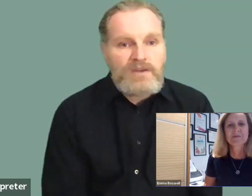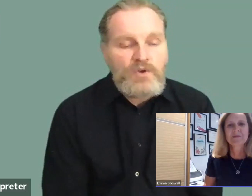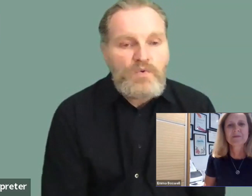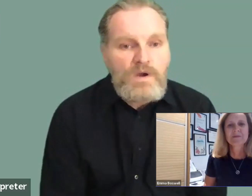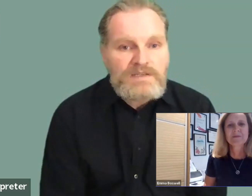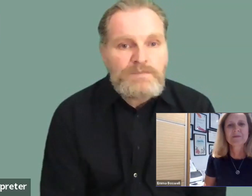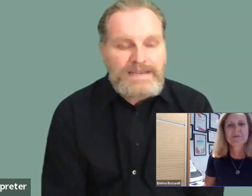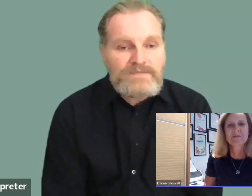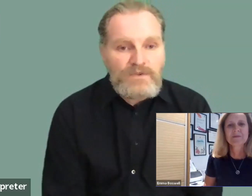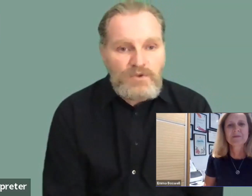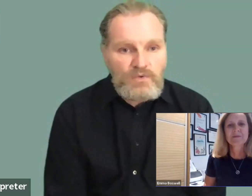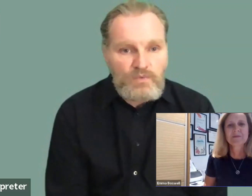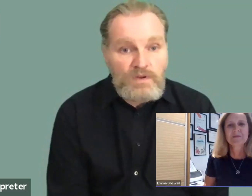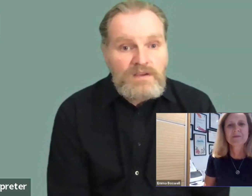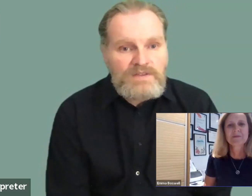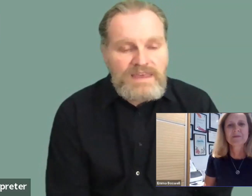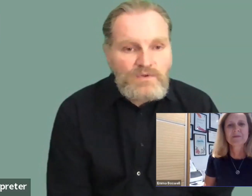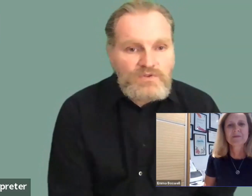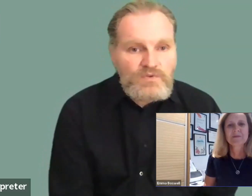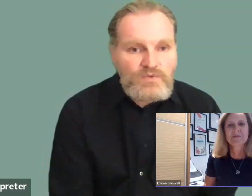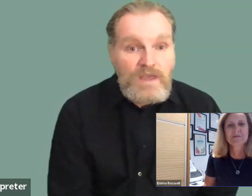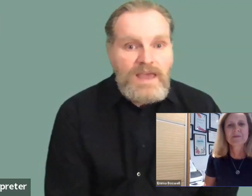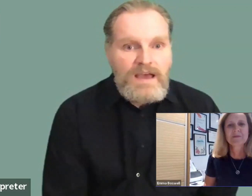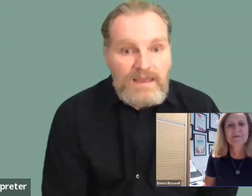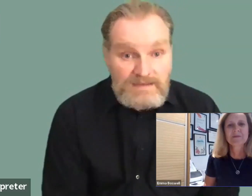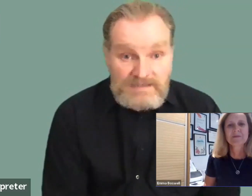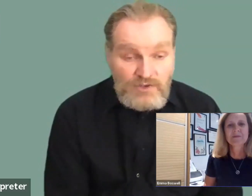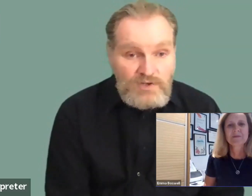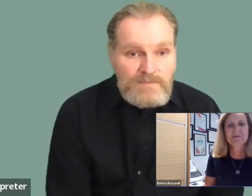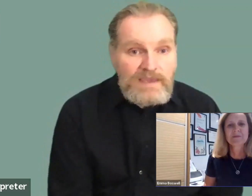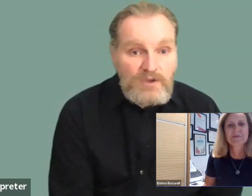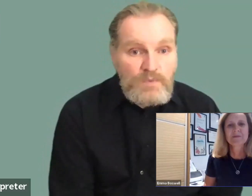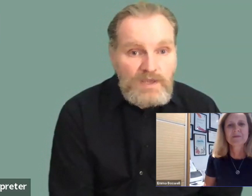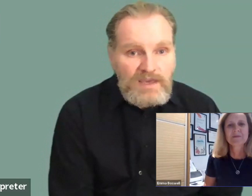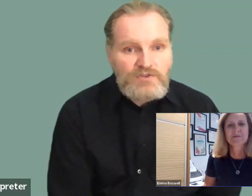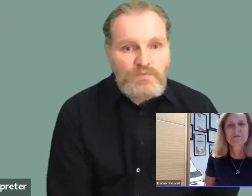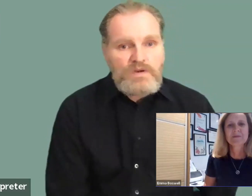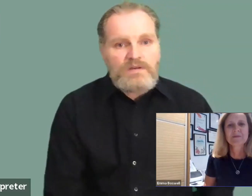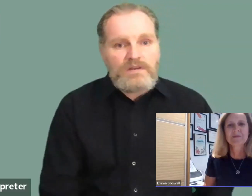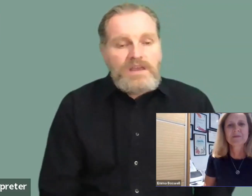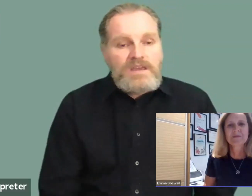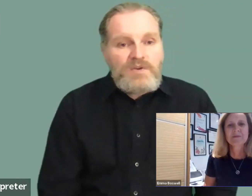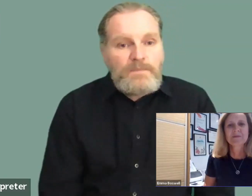and who works best for you, because they've got to essentially make communication work. So,